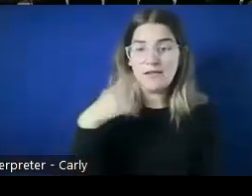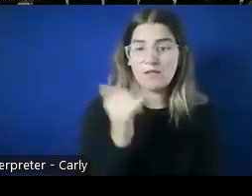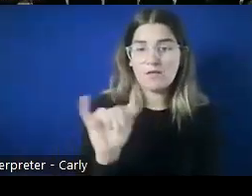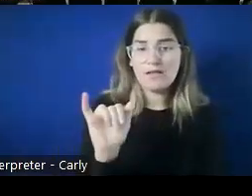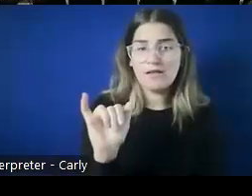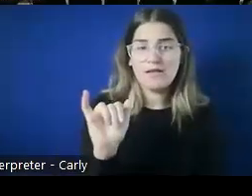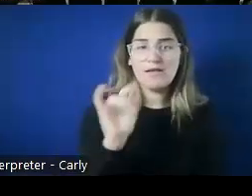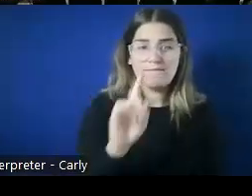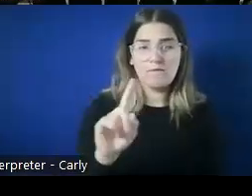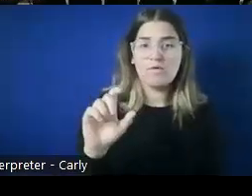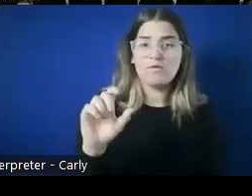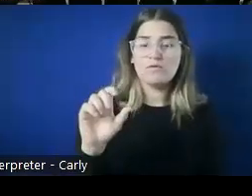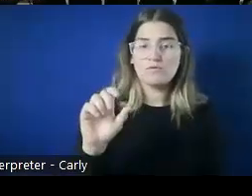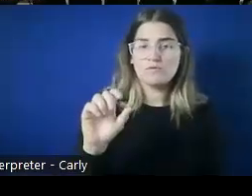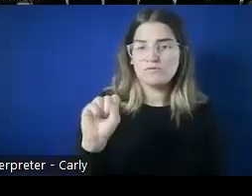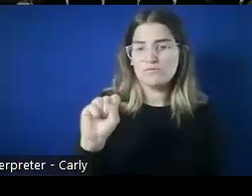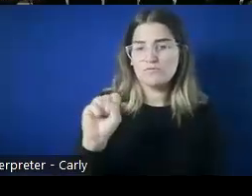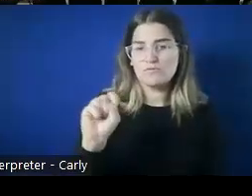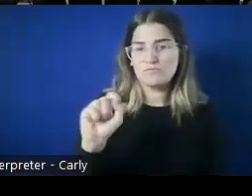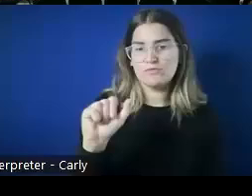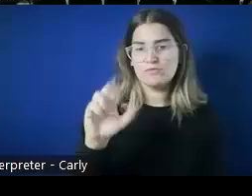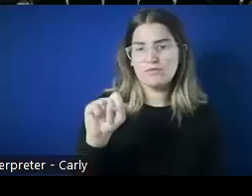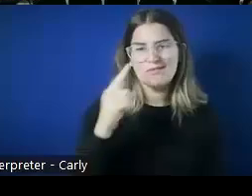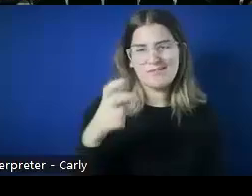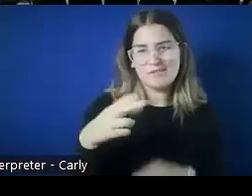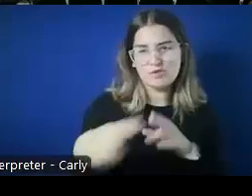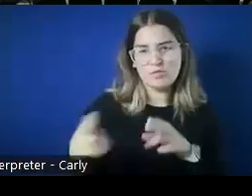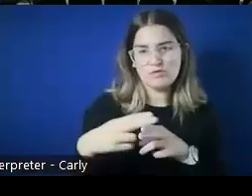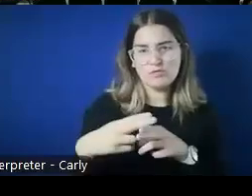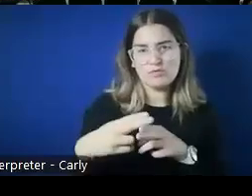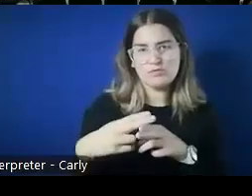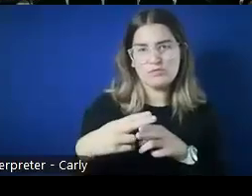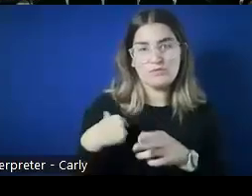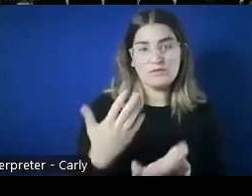program since it's a short-term program and do we offer assistance and connection with long-term